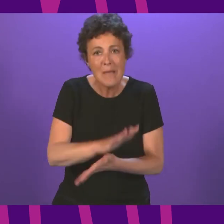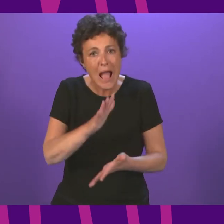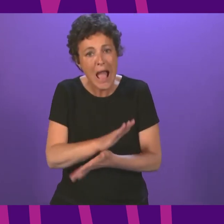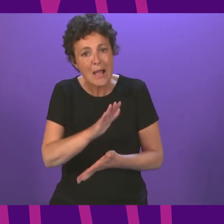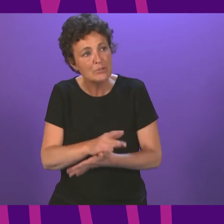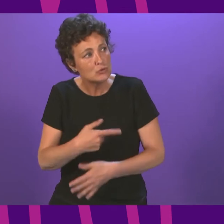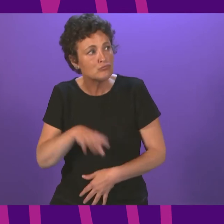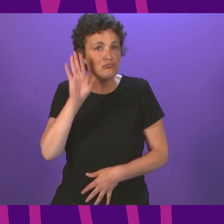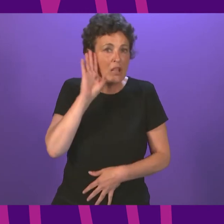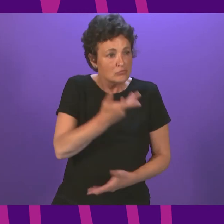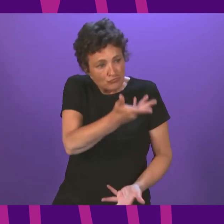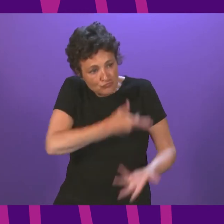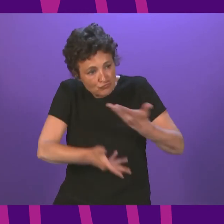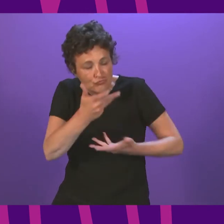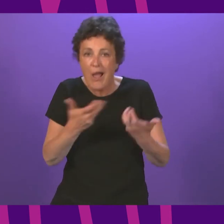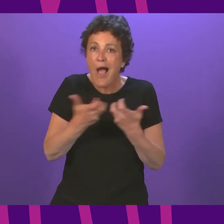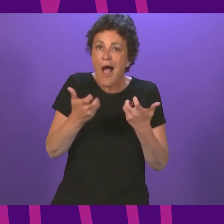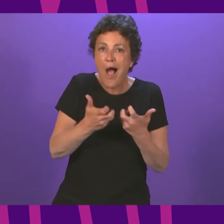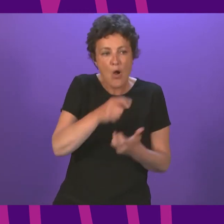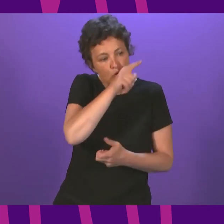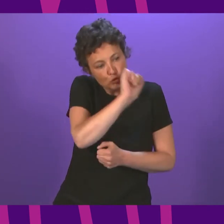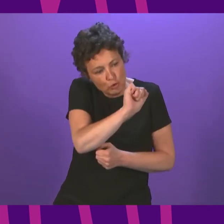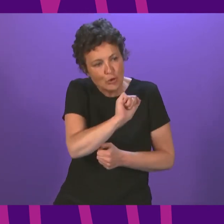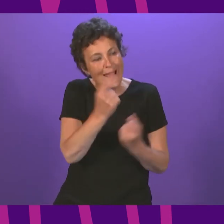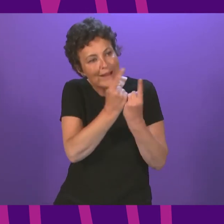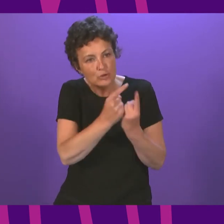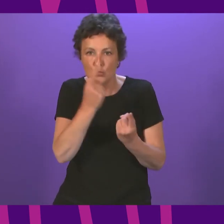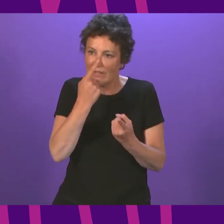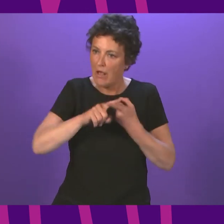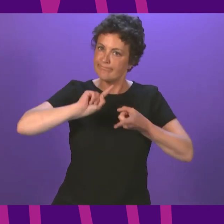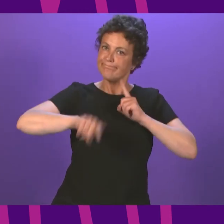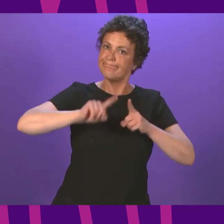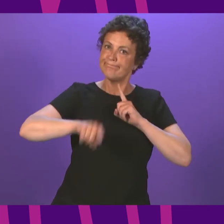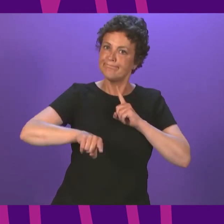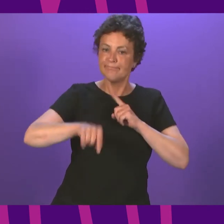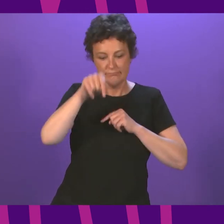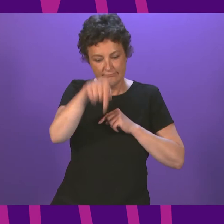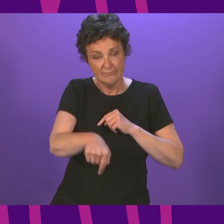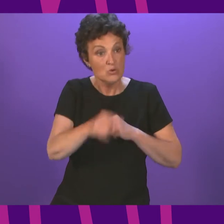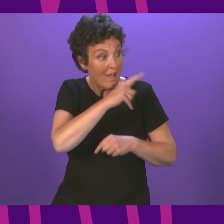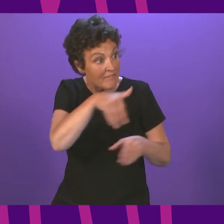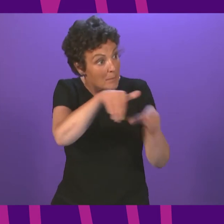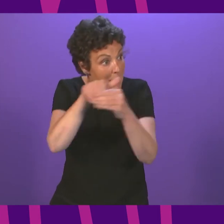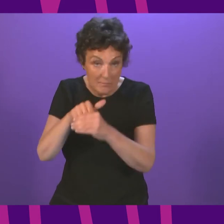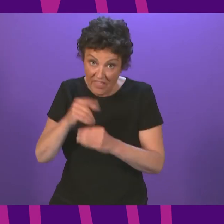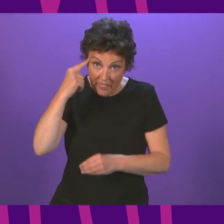be addressed in the report that the Government will produce, and I would be happy to discuss that further with members if they would find it helpful.